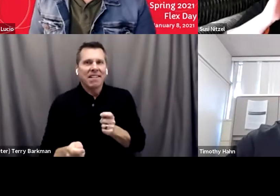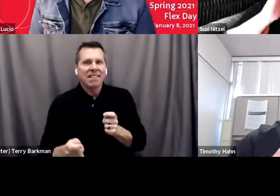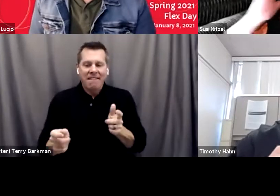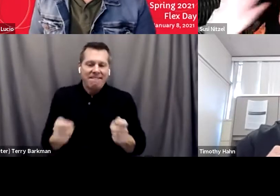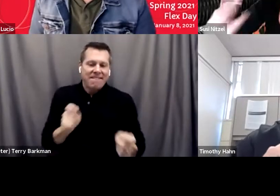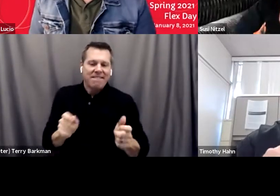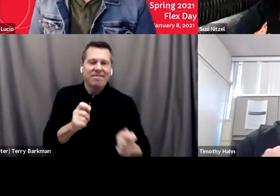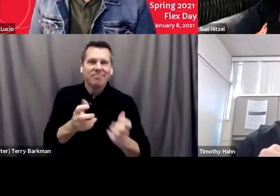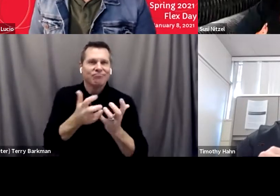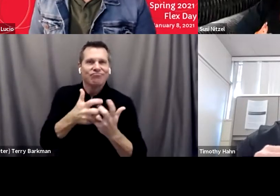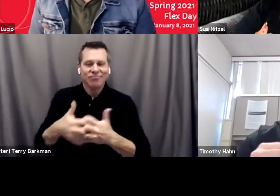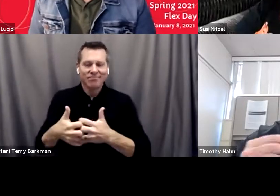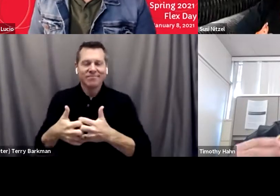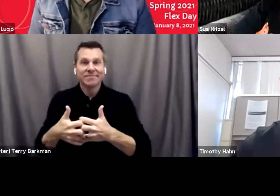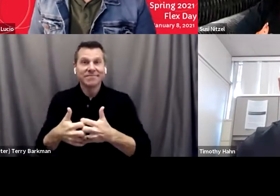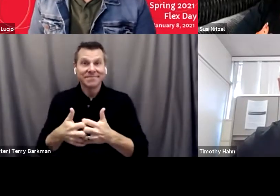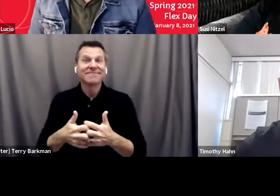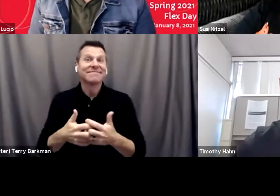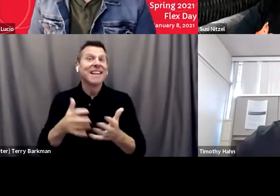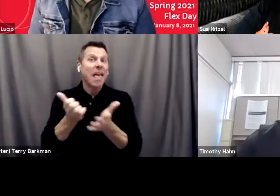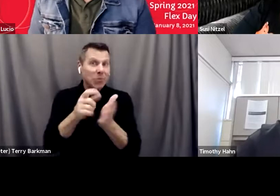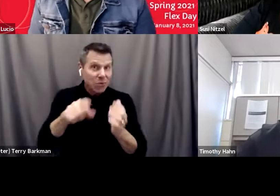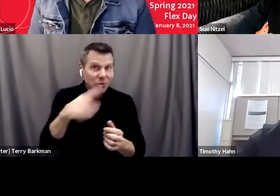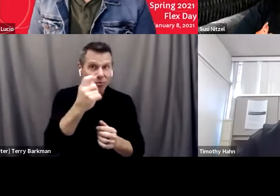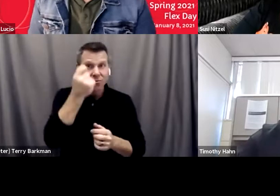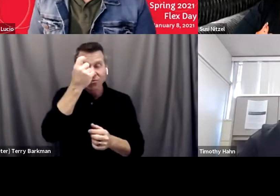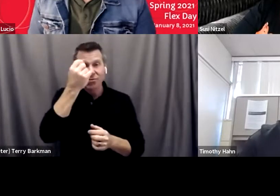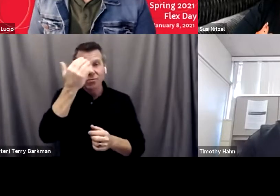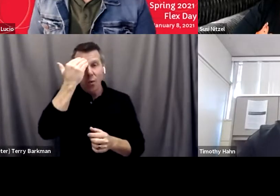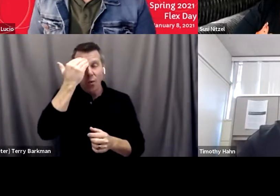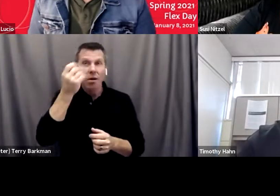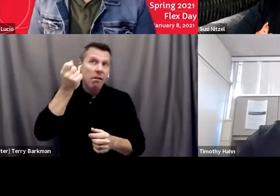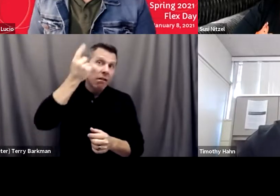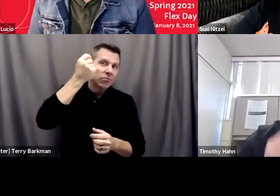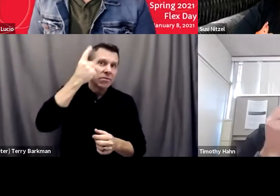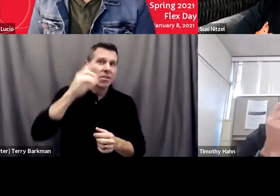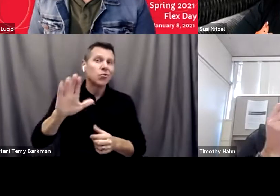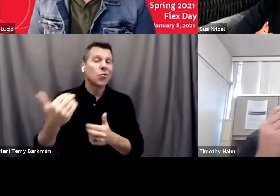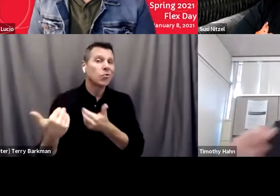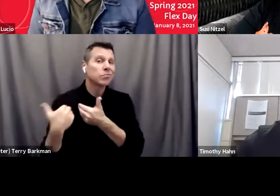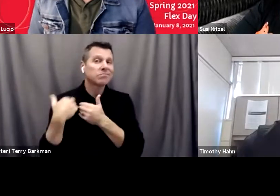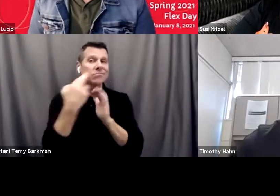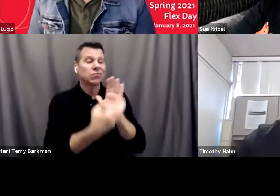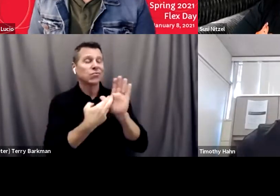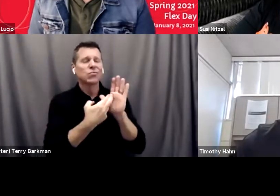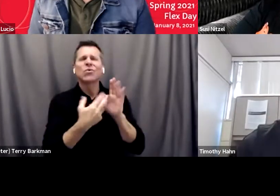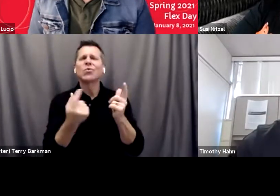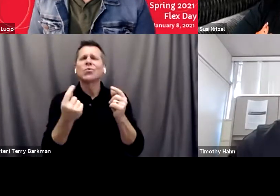rules are and where you can contribute as far as input on that evolution in our work here at Fresno City College is so vital.